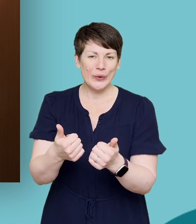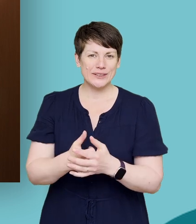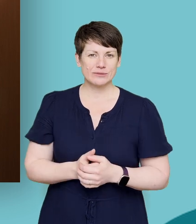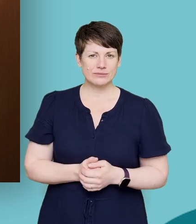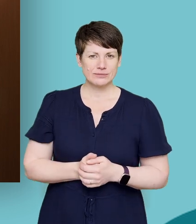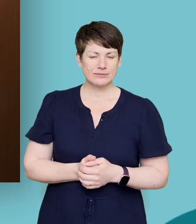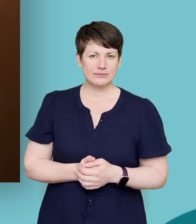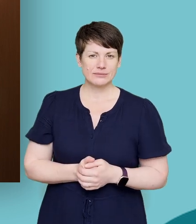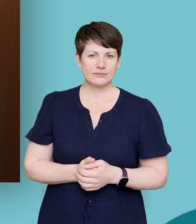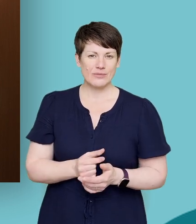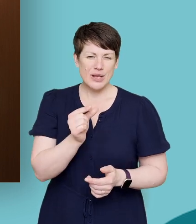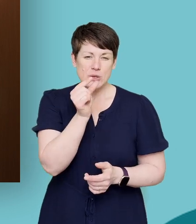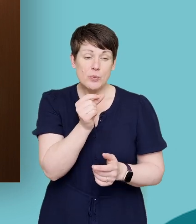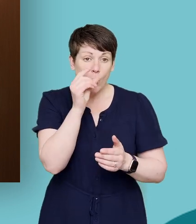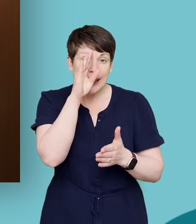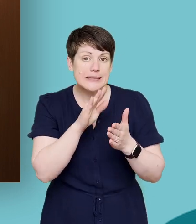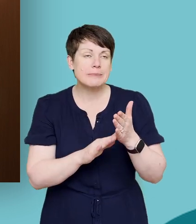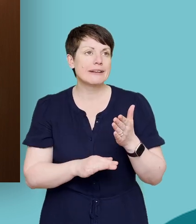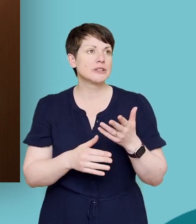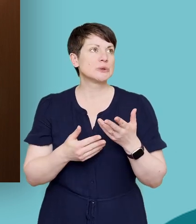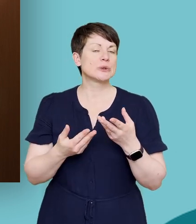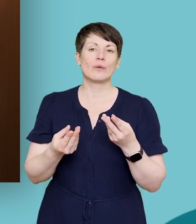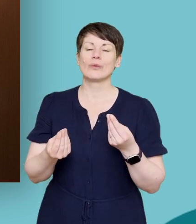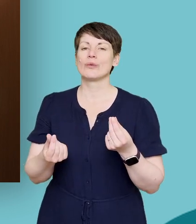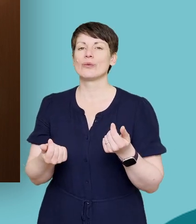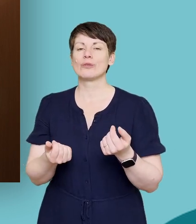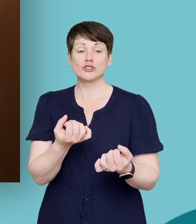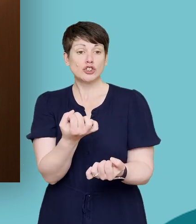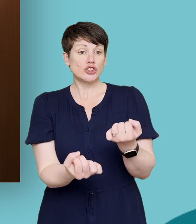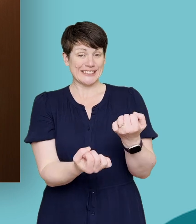small experience of justice, whether it is a